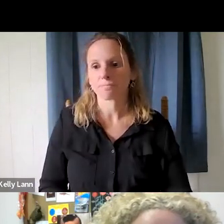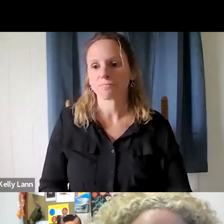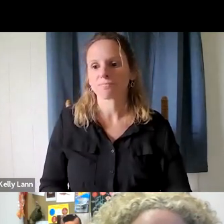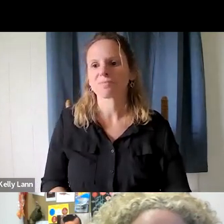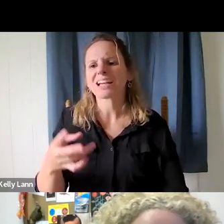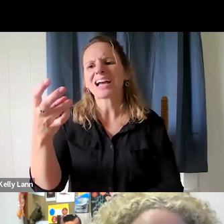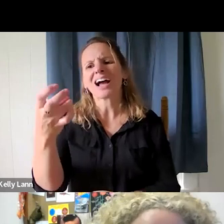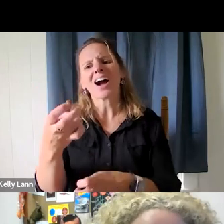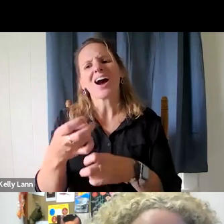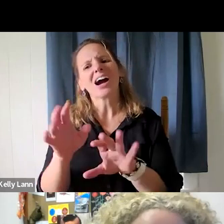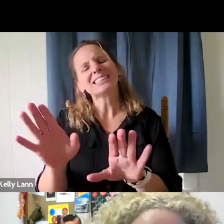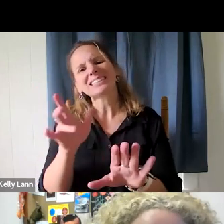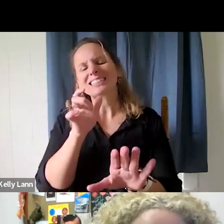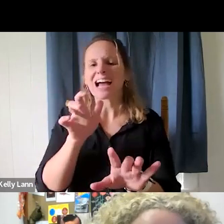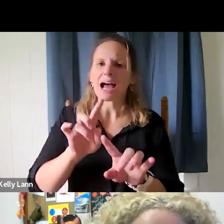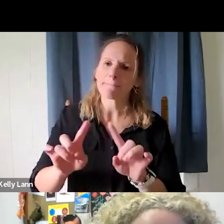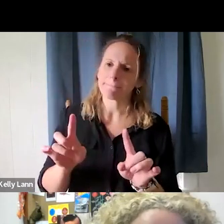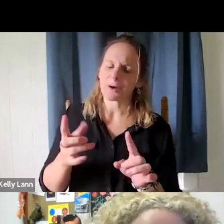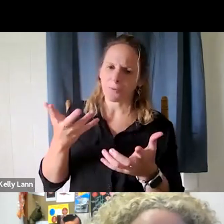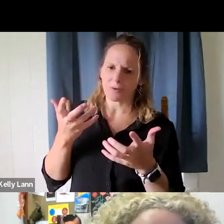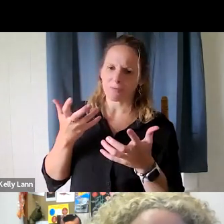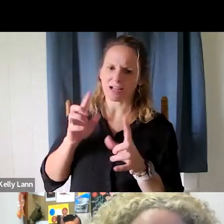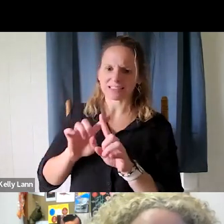it's just that we're maybe looking at things a little...